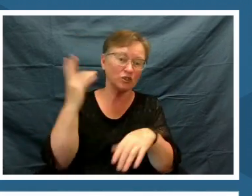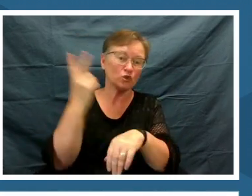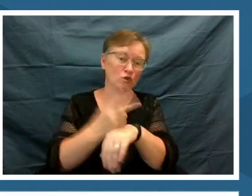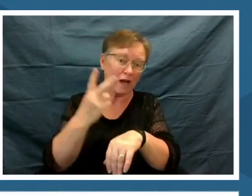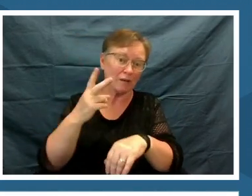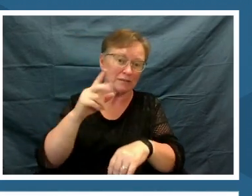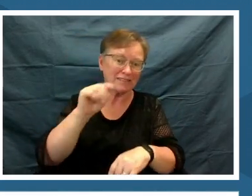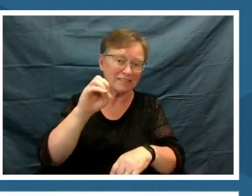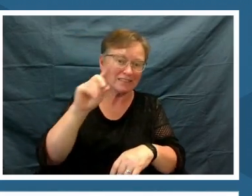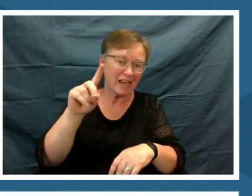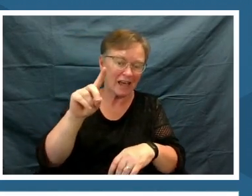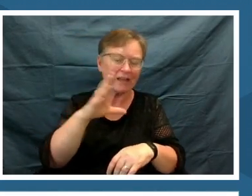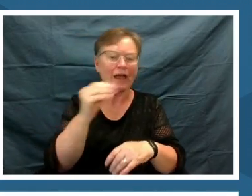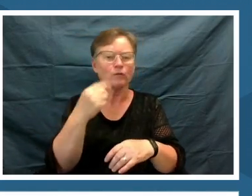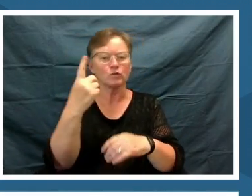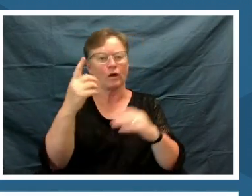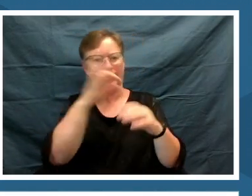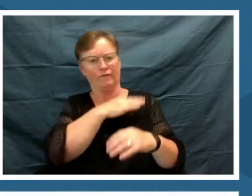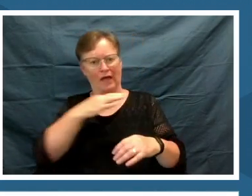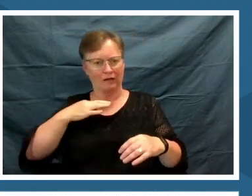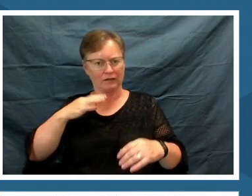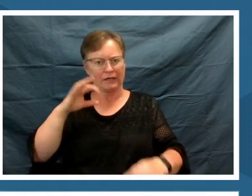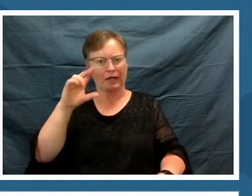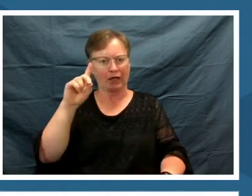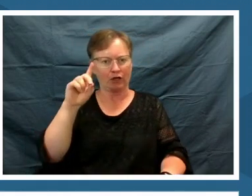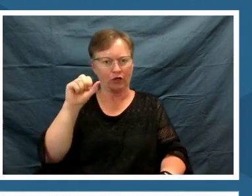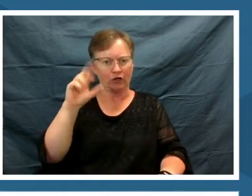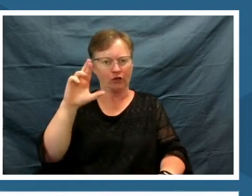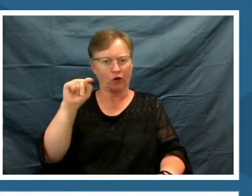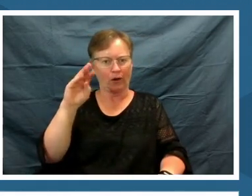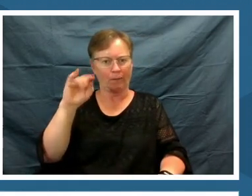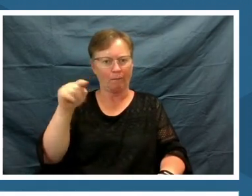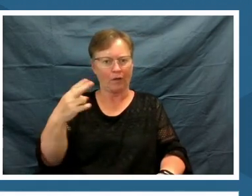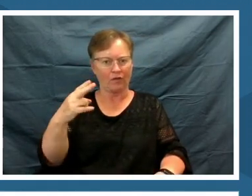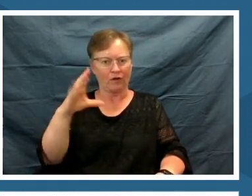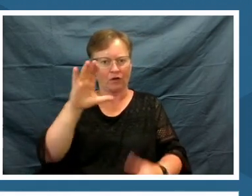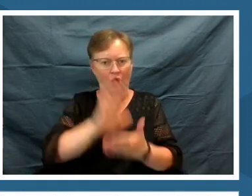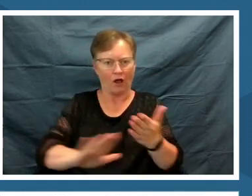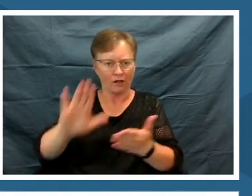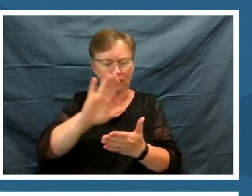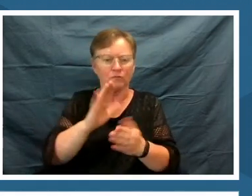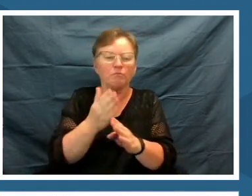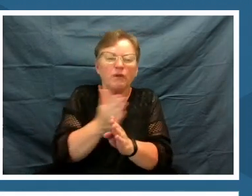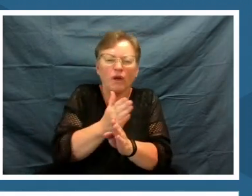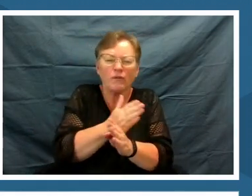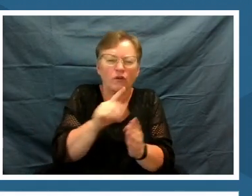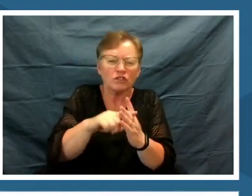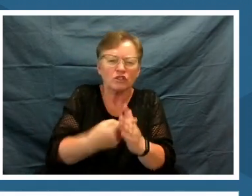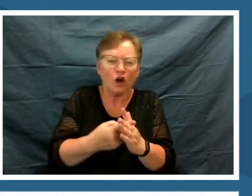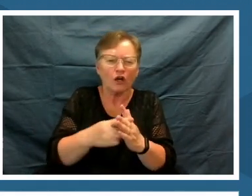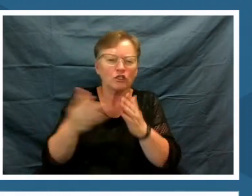college immediately before beginning her public service at the white house